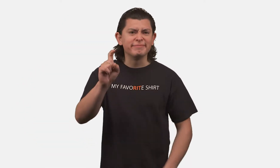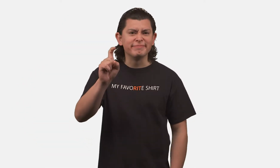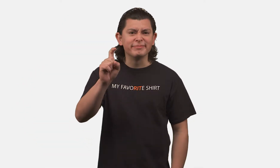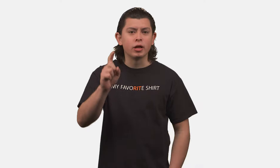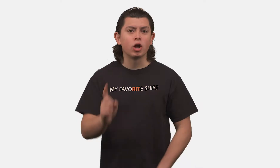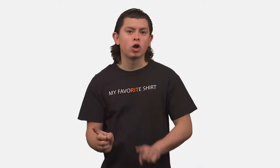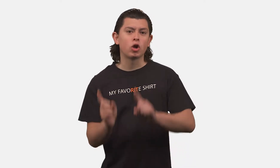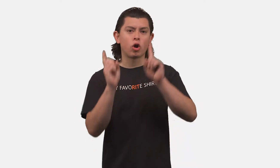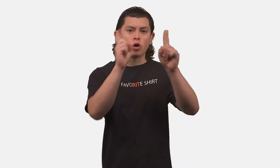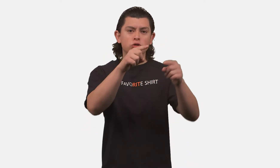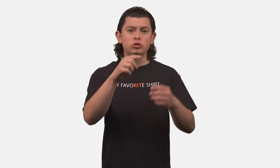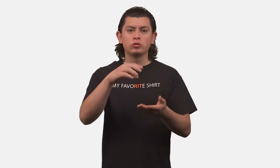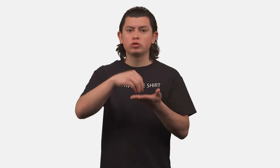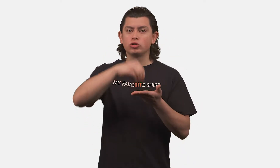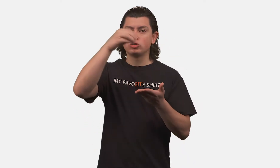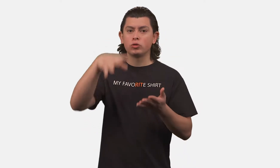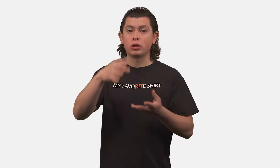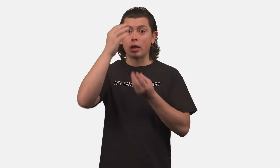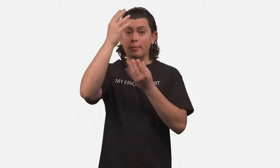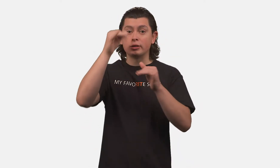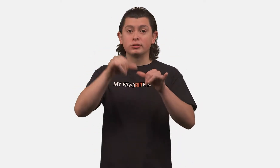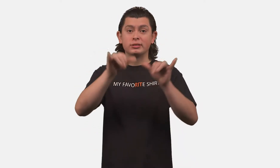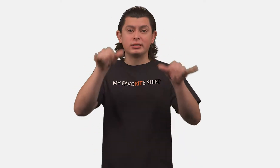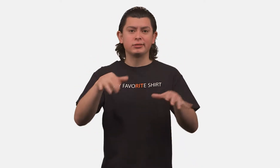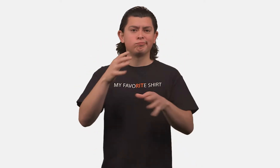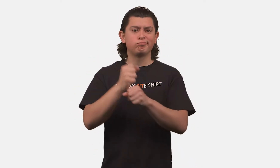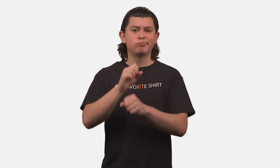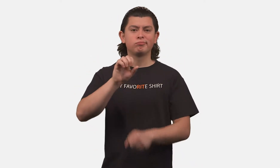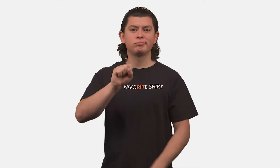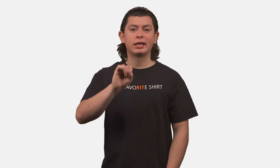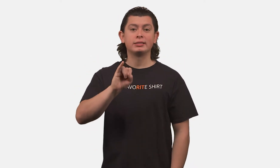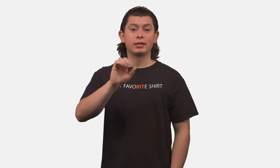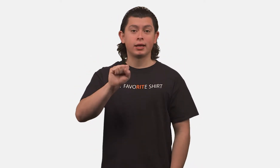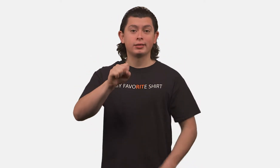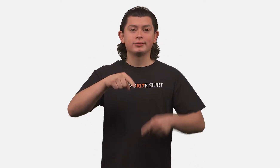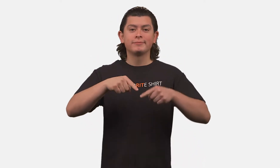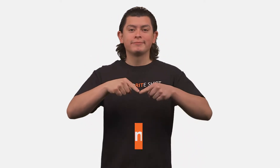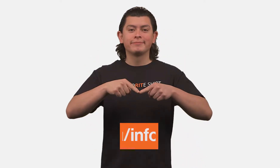HOW DO YOU GET A BOOKLIST? GO TO SIS HERE.